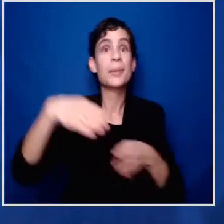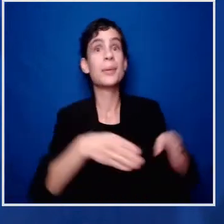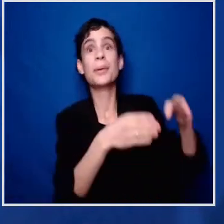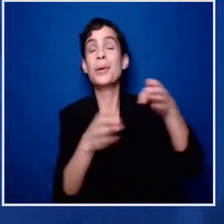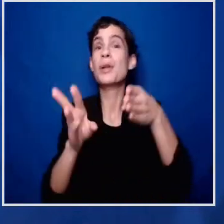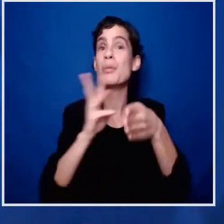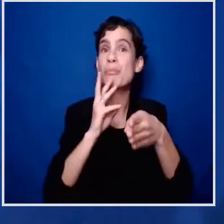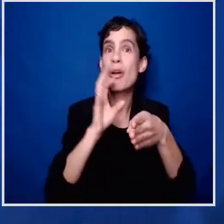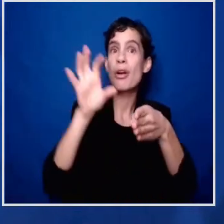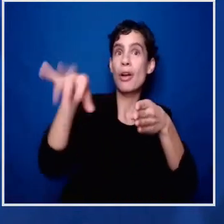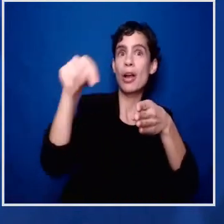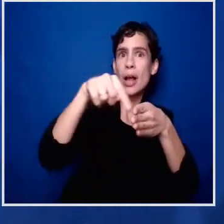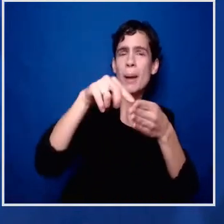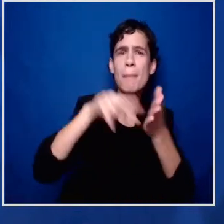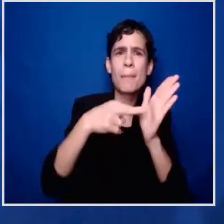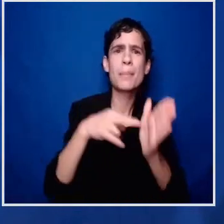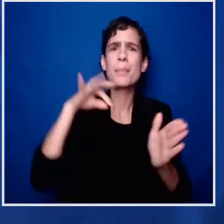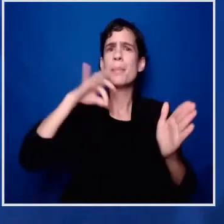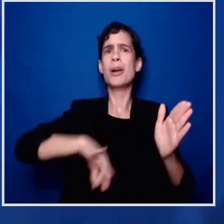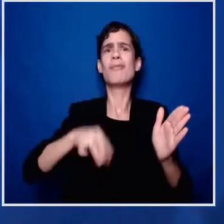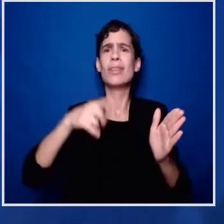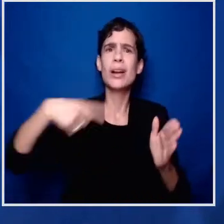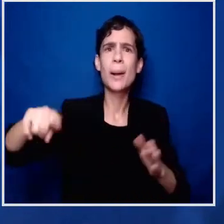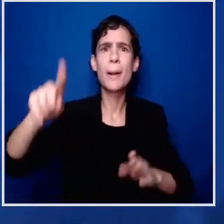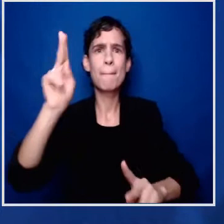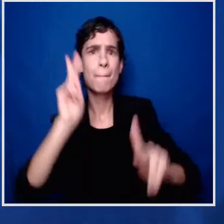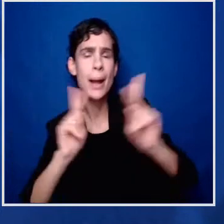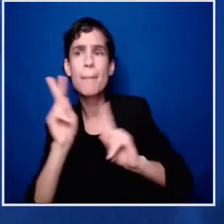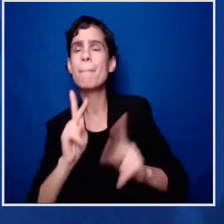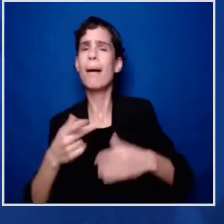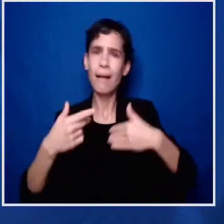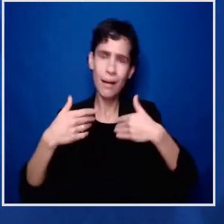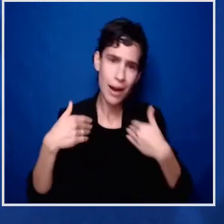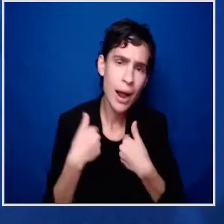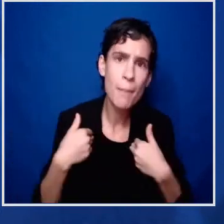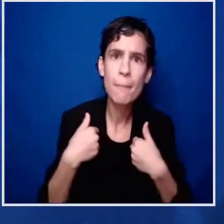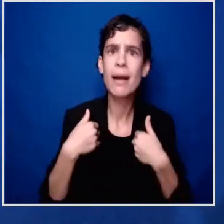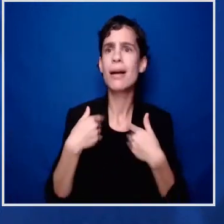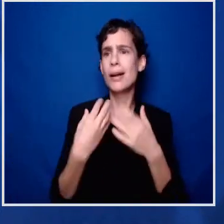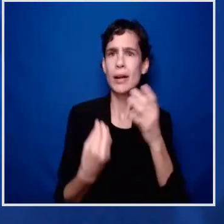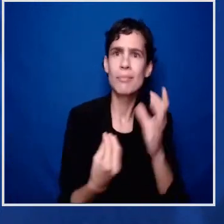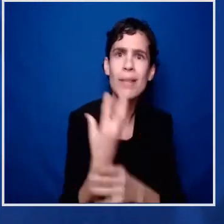CONCENTRATES WATER. IT CREATES CORRIDORS FOR PLANT, ANIMAL, AND